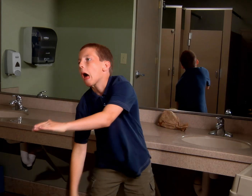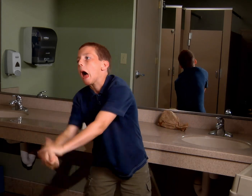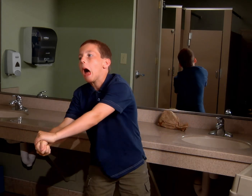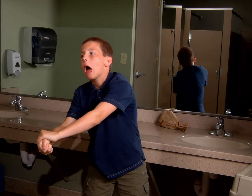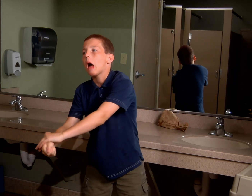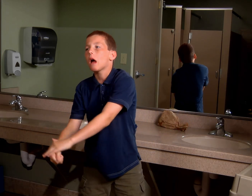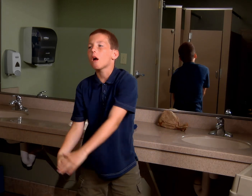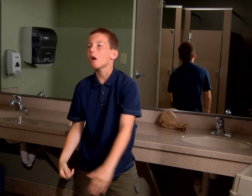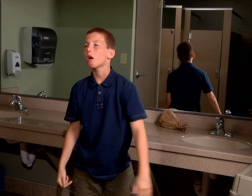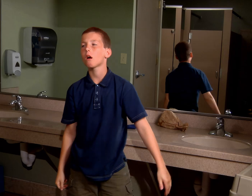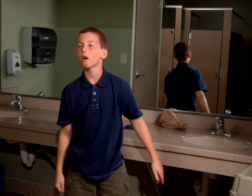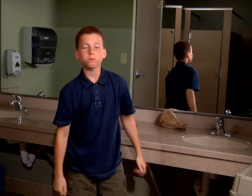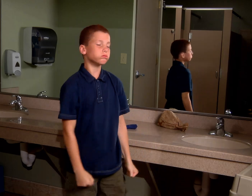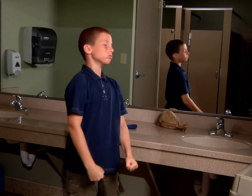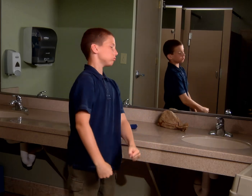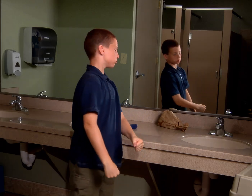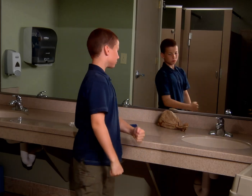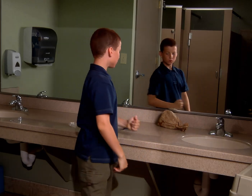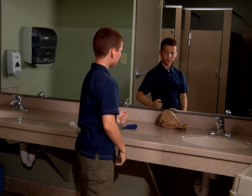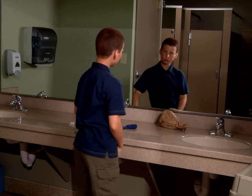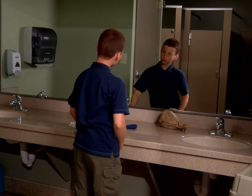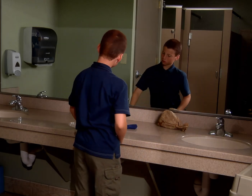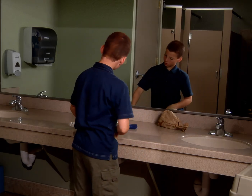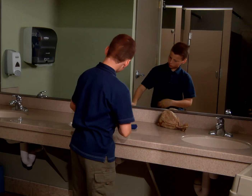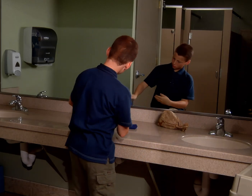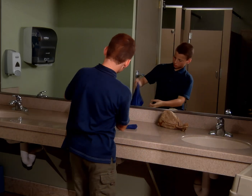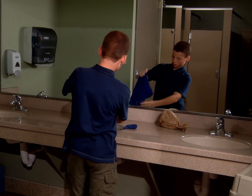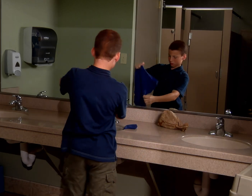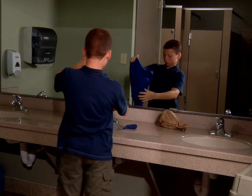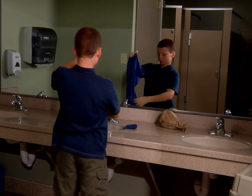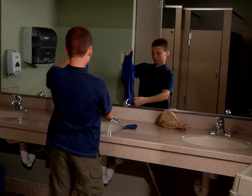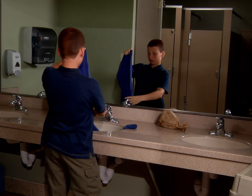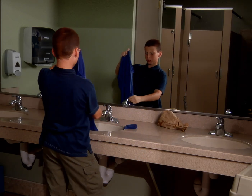I WANT REVENGE, I MUST MAKE THEM PAY.